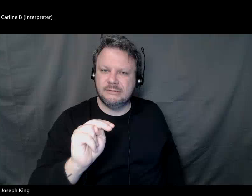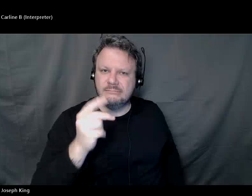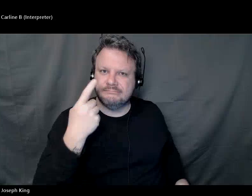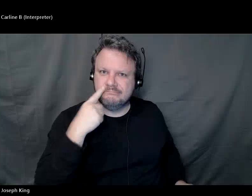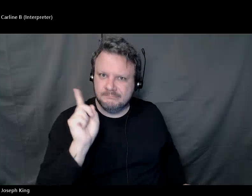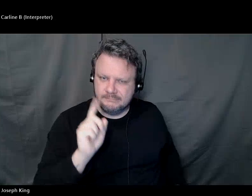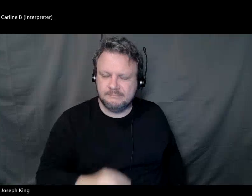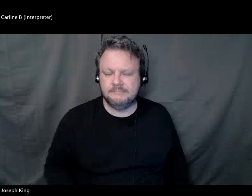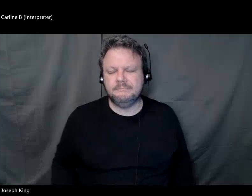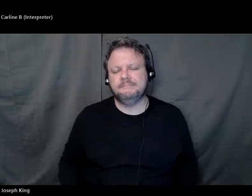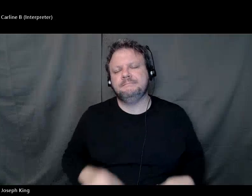The 4th area.